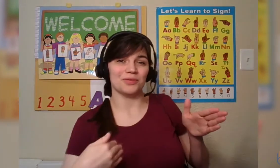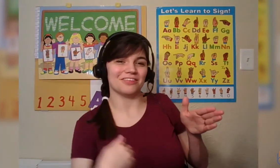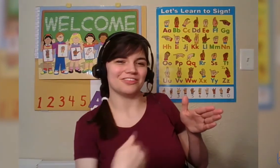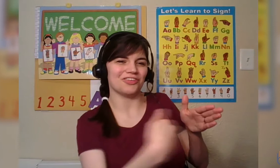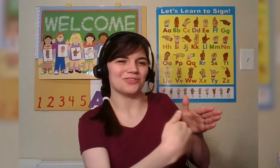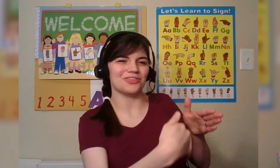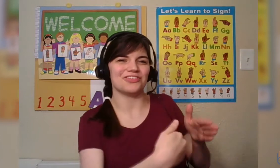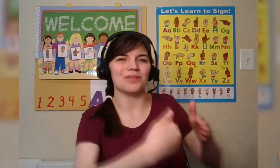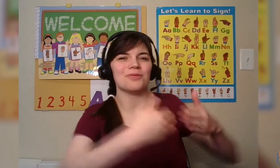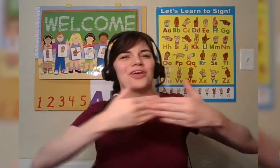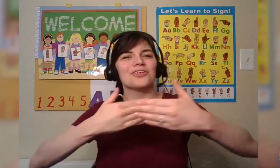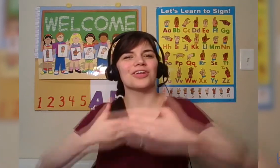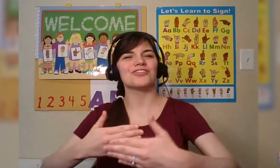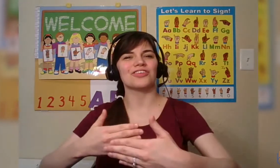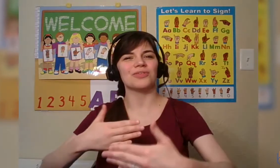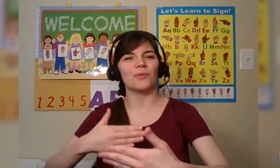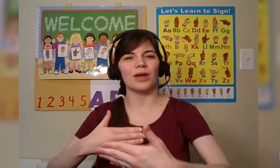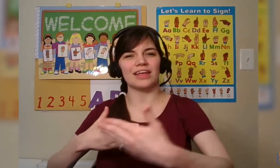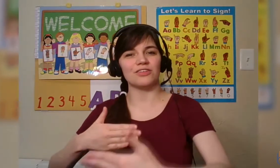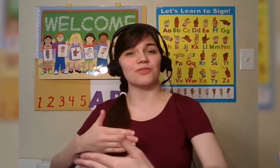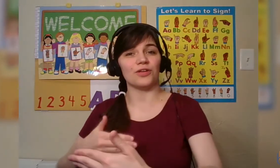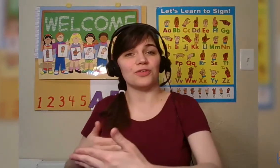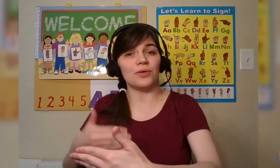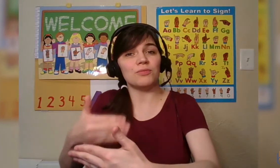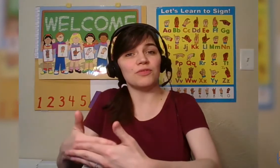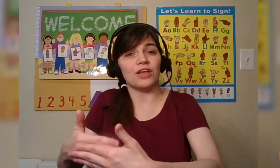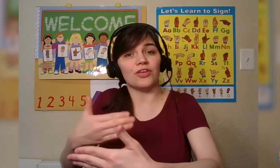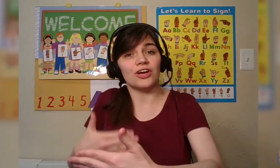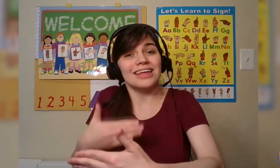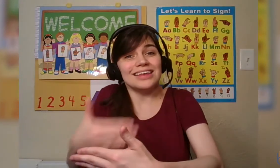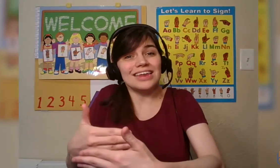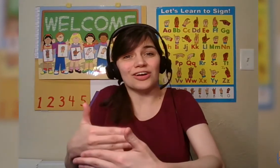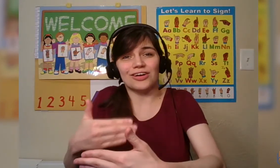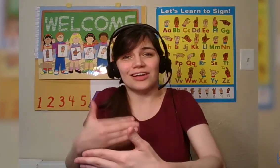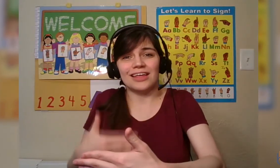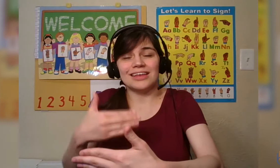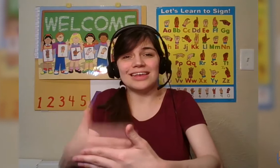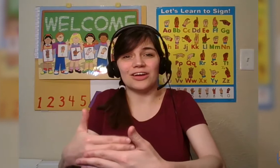doing this to show you the shape - you're gonna turn one hand in front of you and move the other. Near. Near.